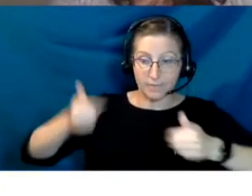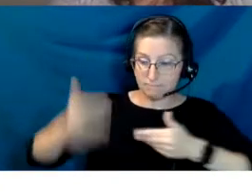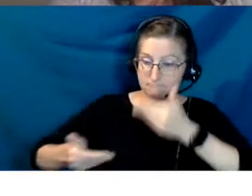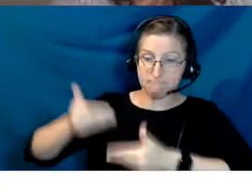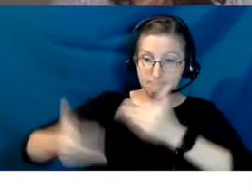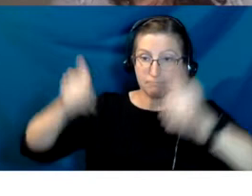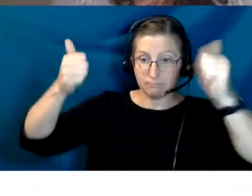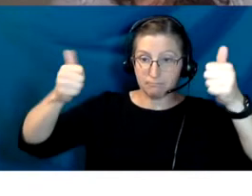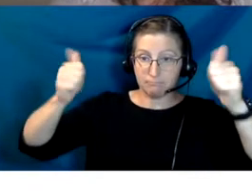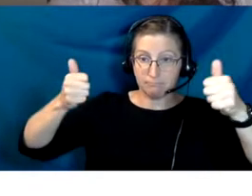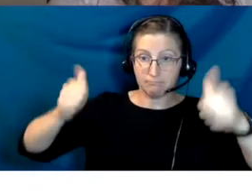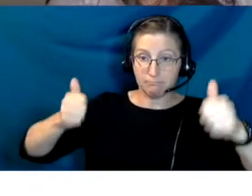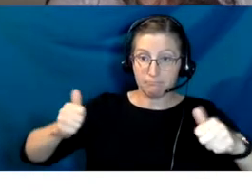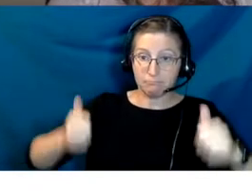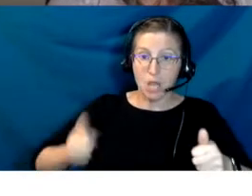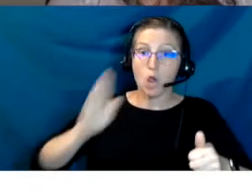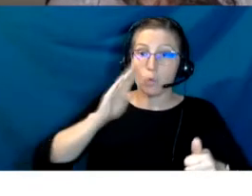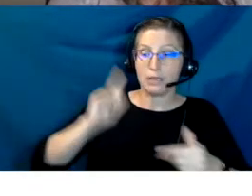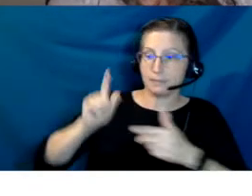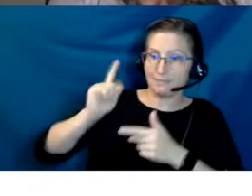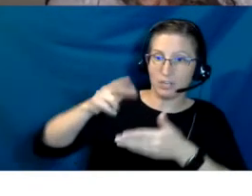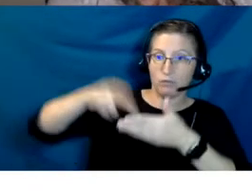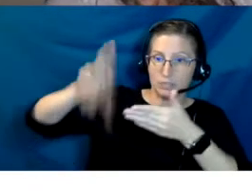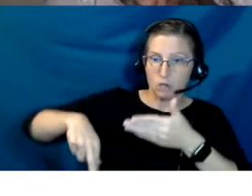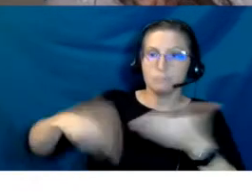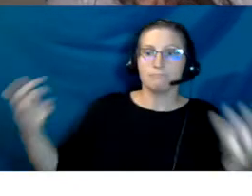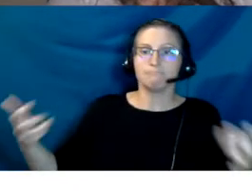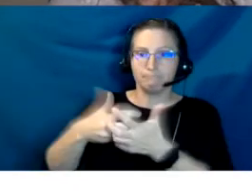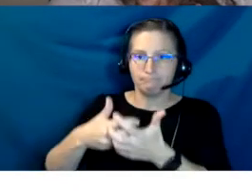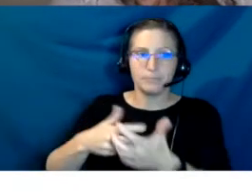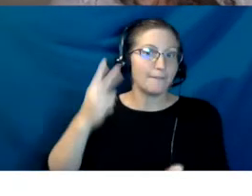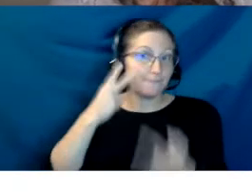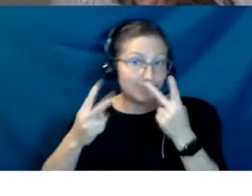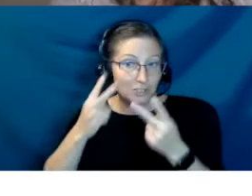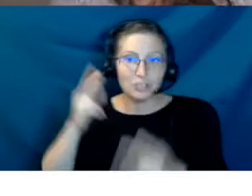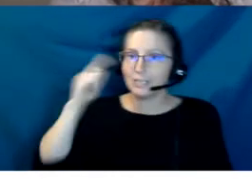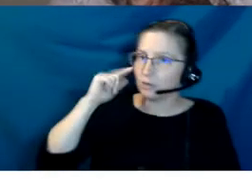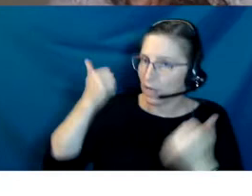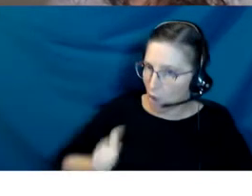and hearing loss. And that without that special education intervention will adversely affect